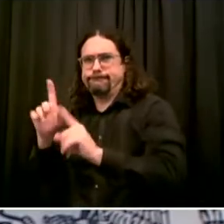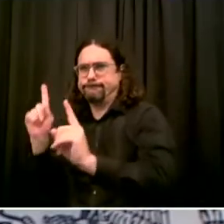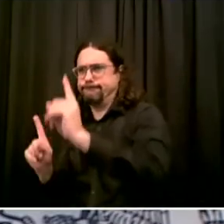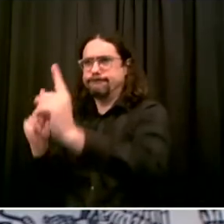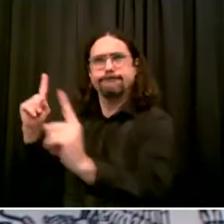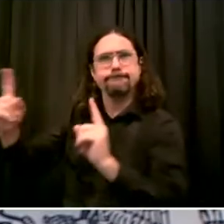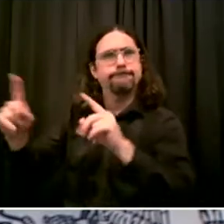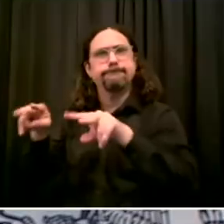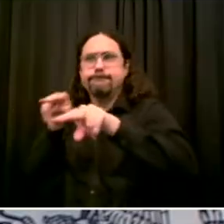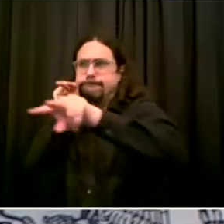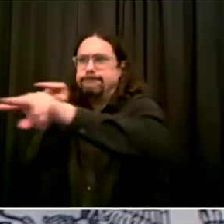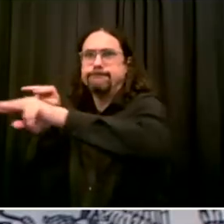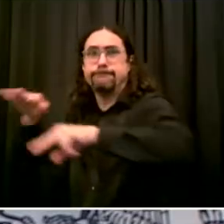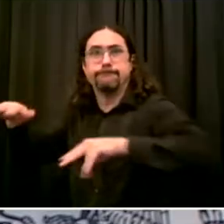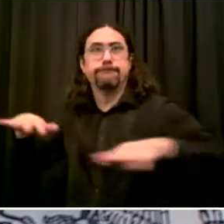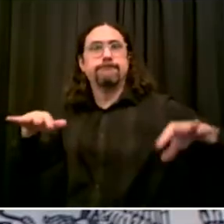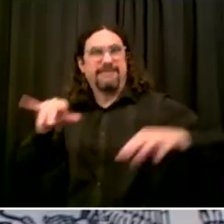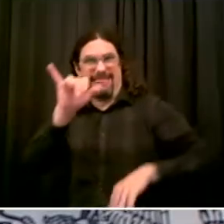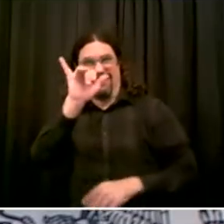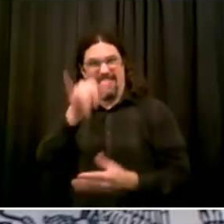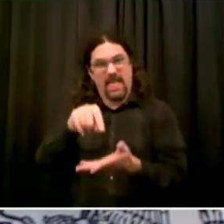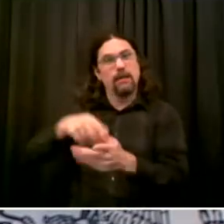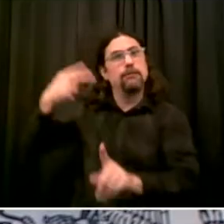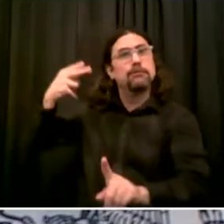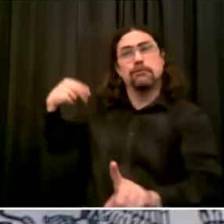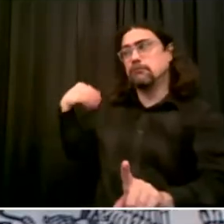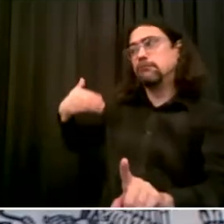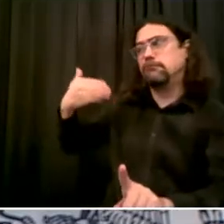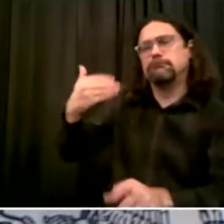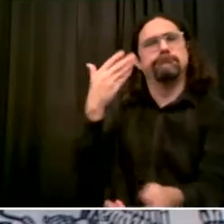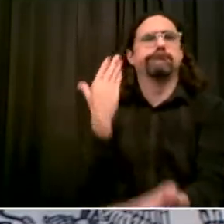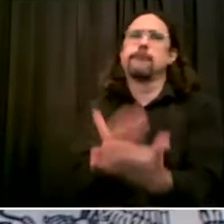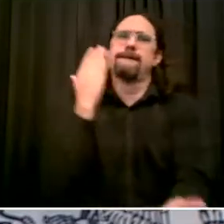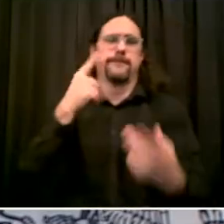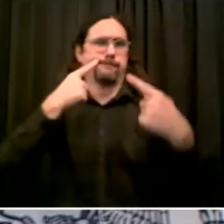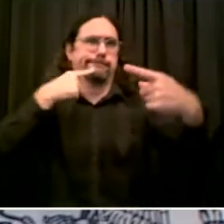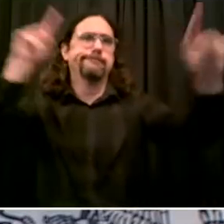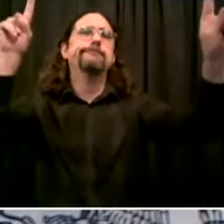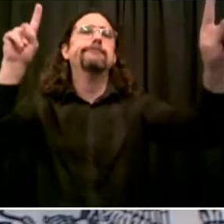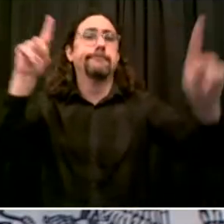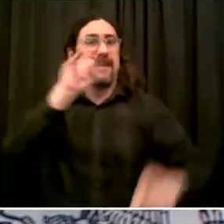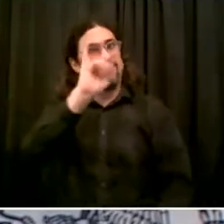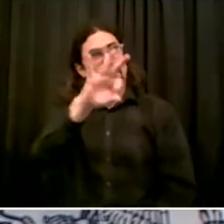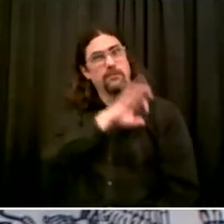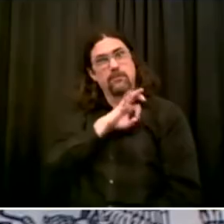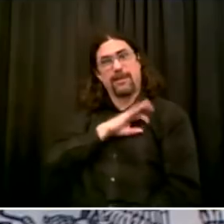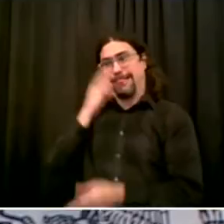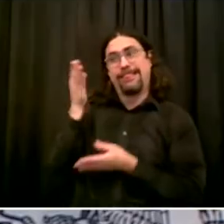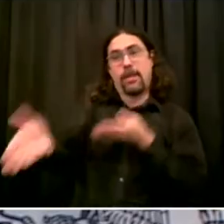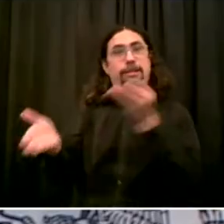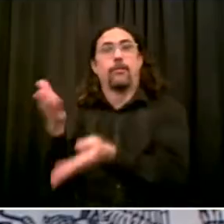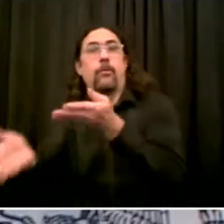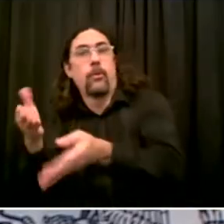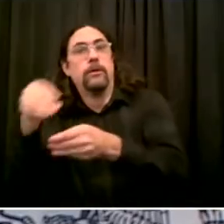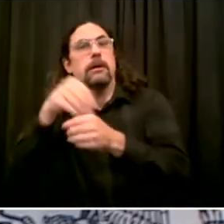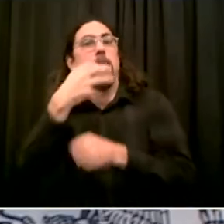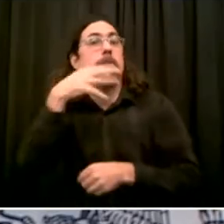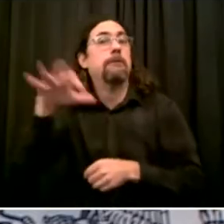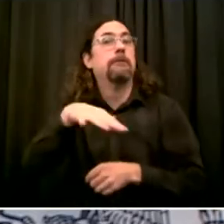FIL ESSTT ARTO OCC URTHAT IS GOING TO A MORE PROPOUND IMPACT.